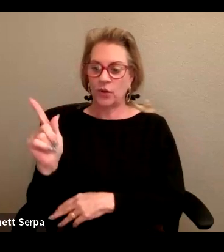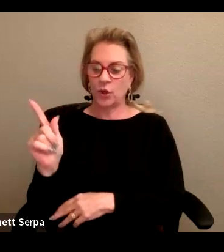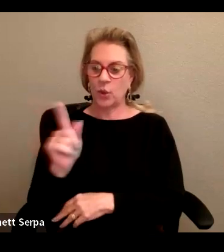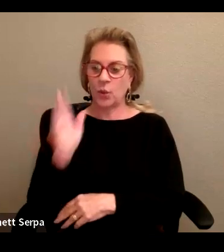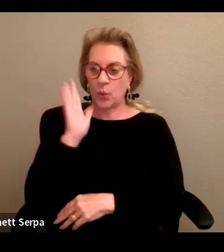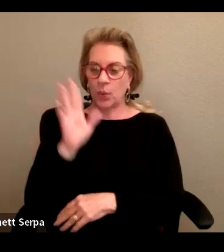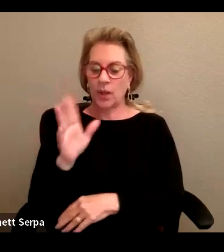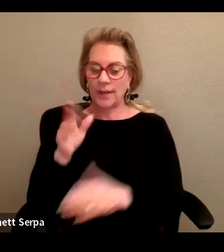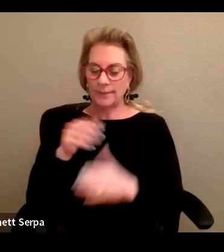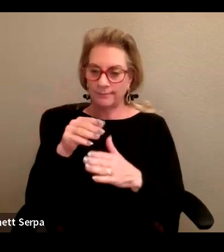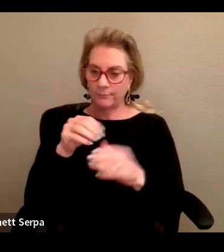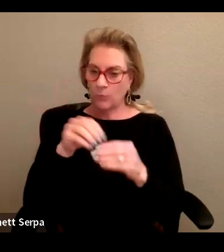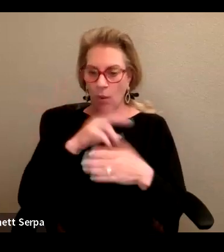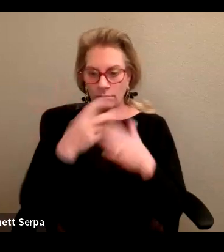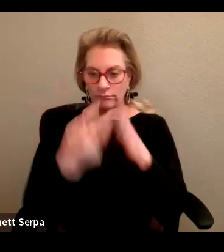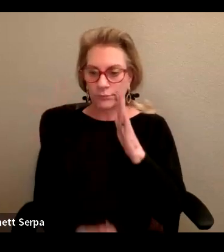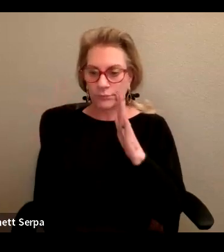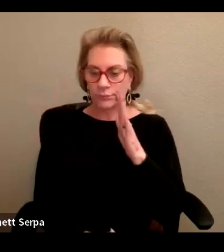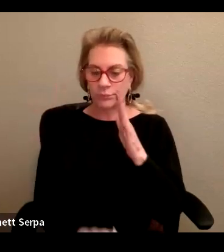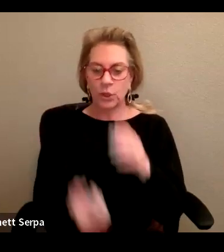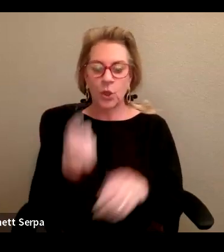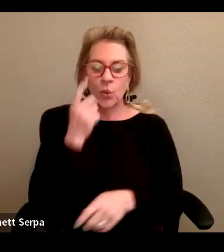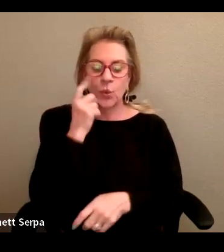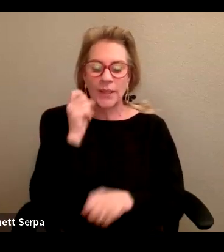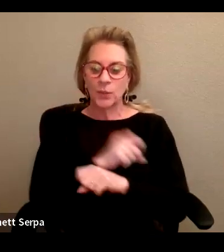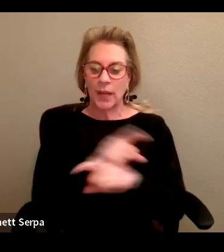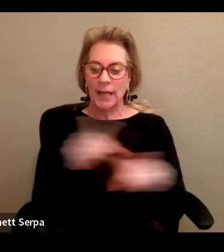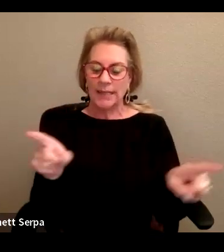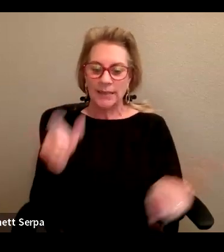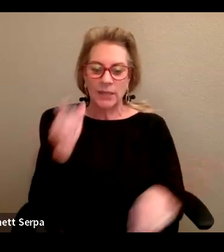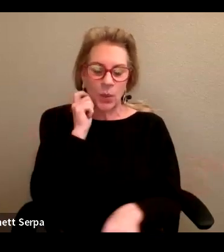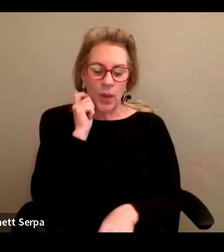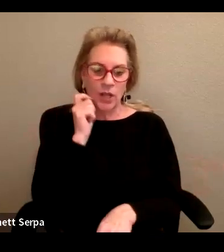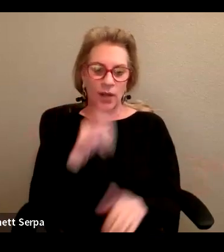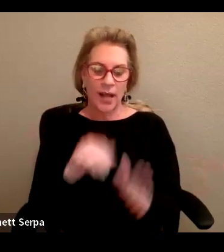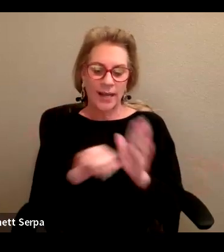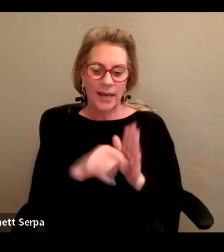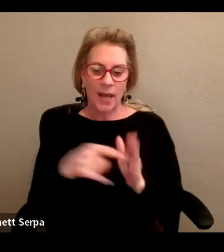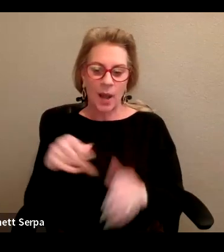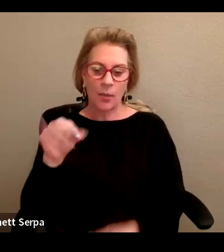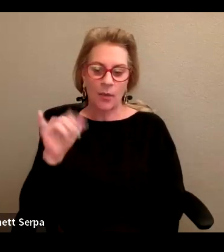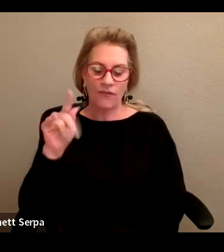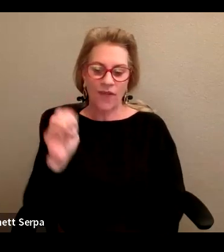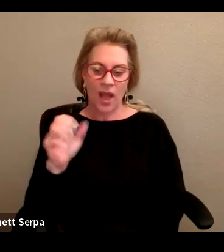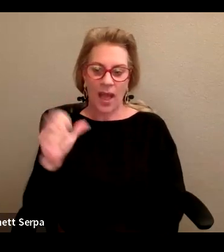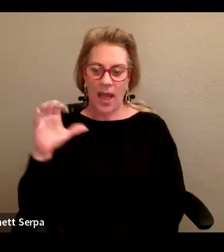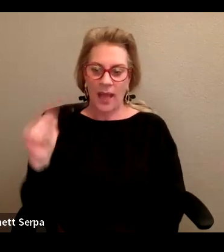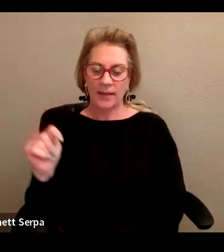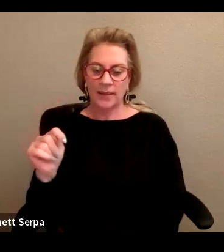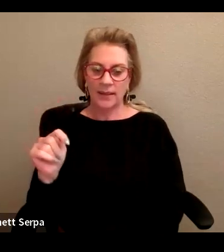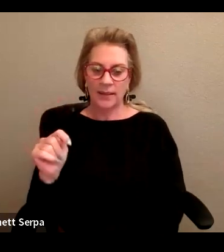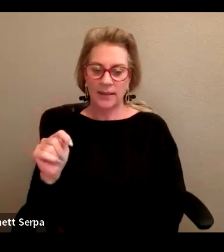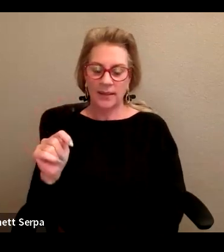deeper dive into the recently released racial and identity profiling act annual report register